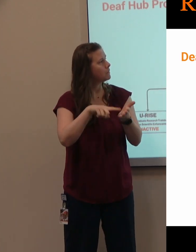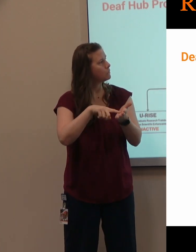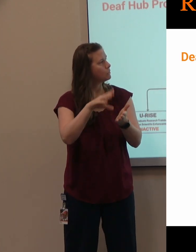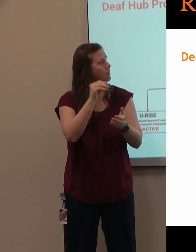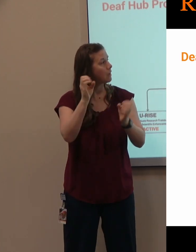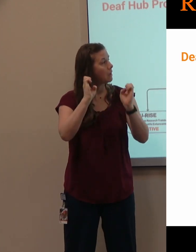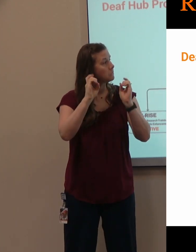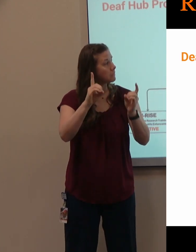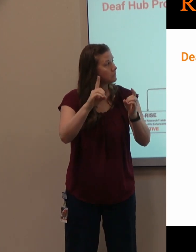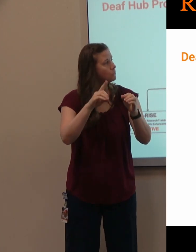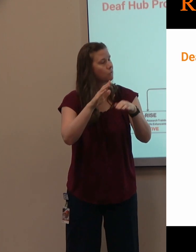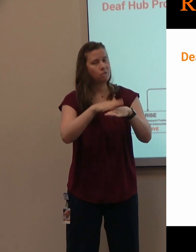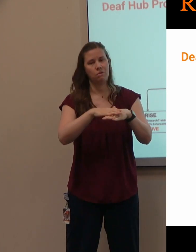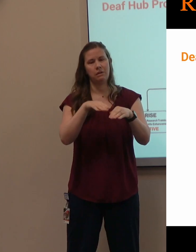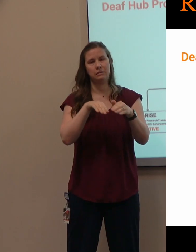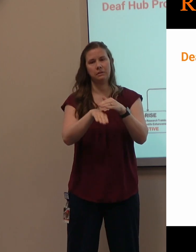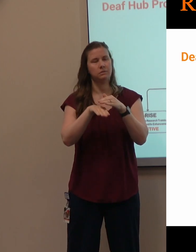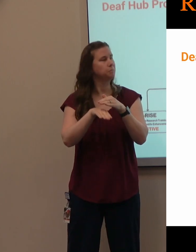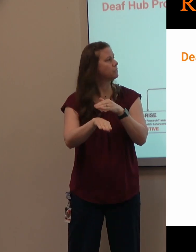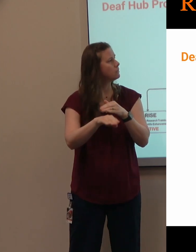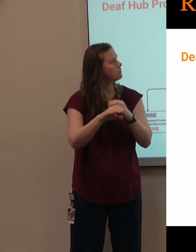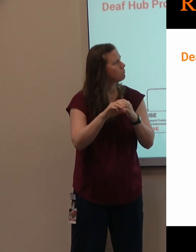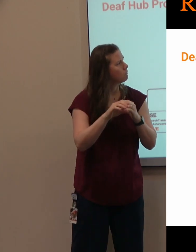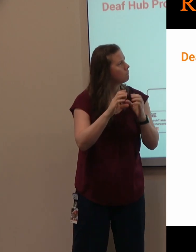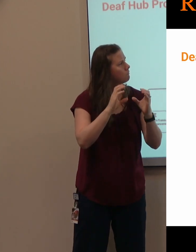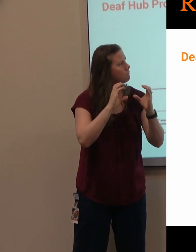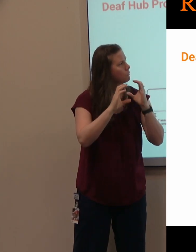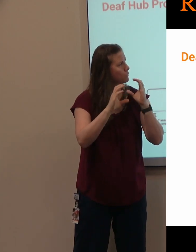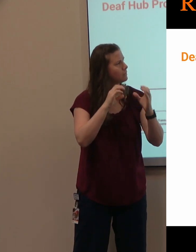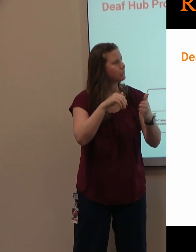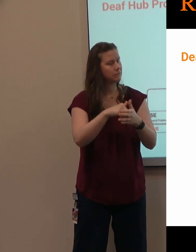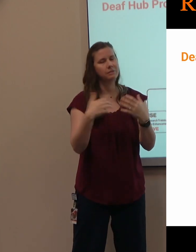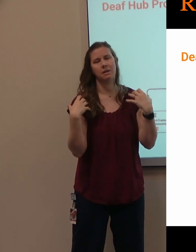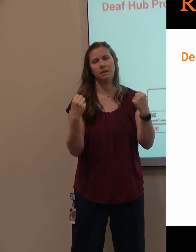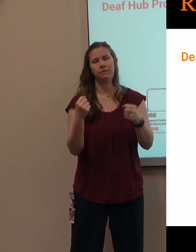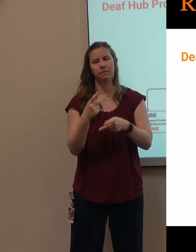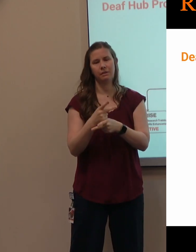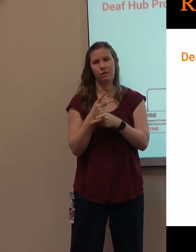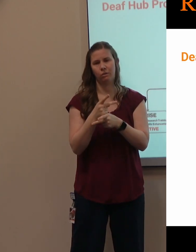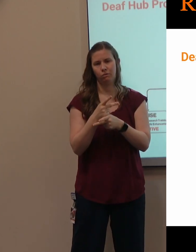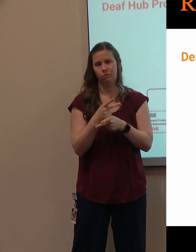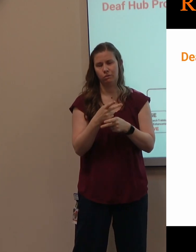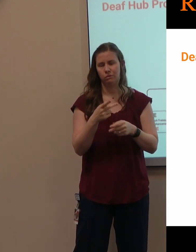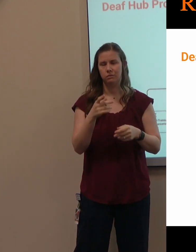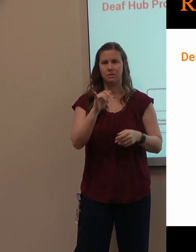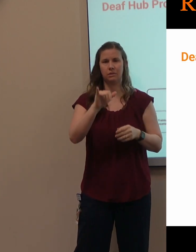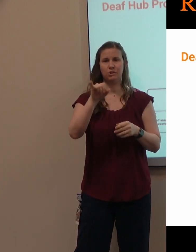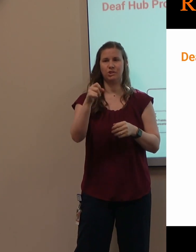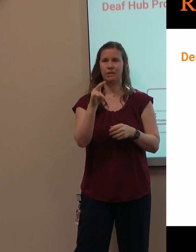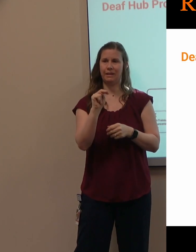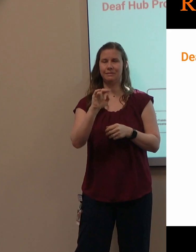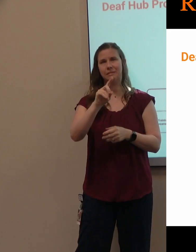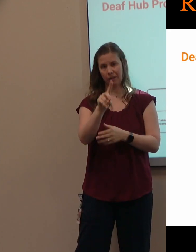which is research and education on accessibility communication in healthcare. That is Dr. Jen.